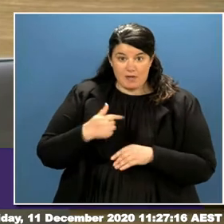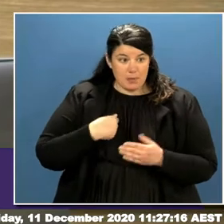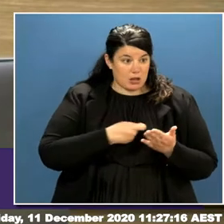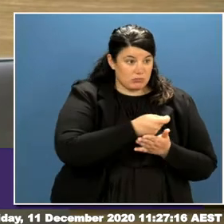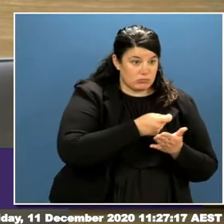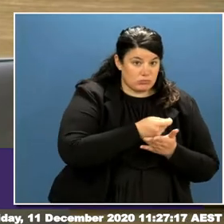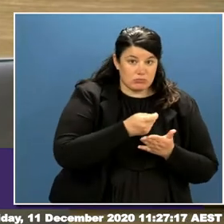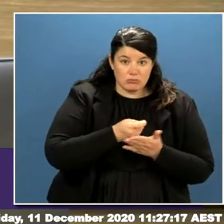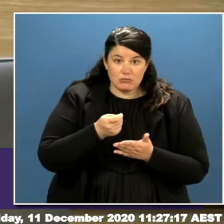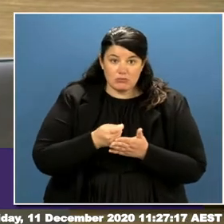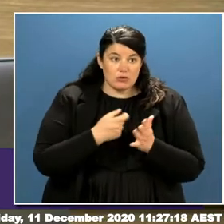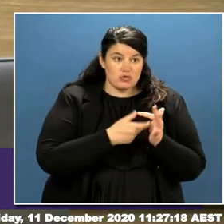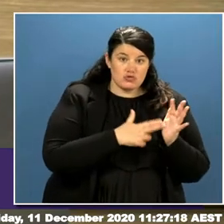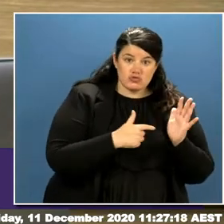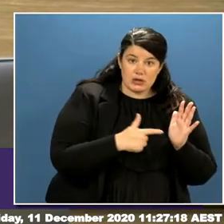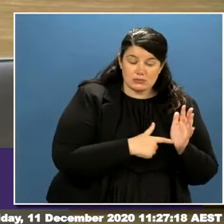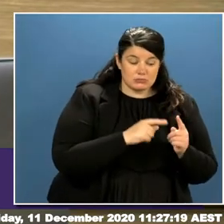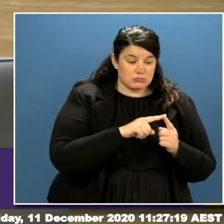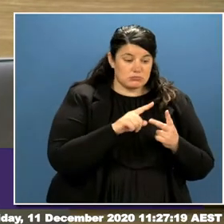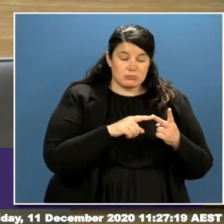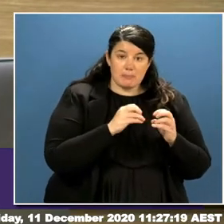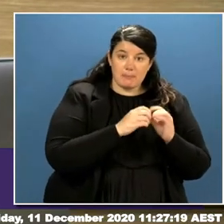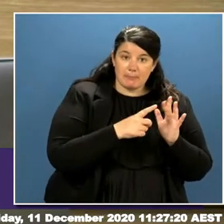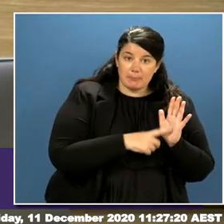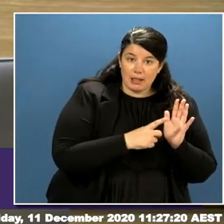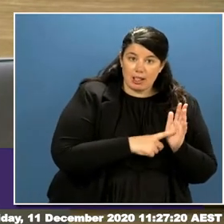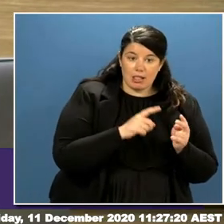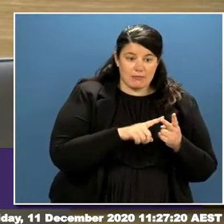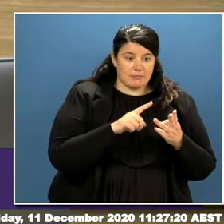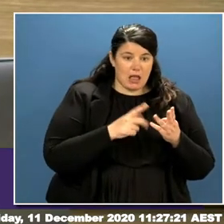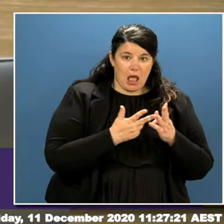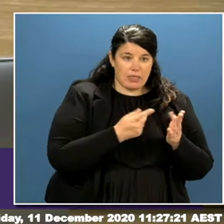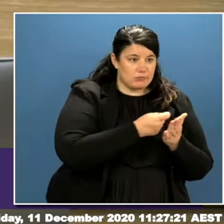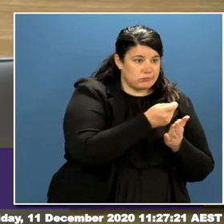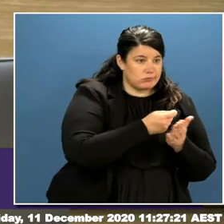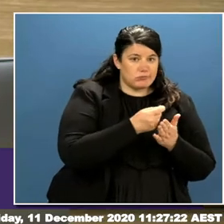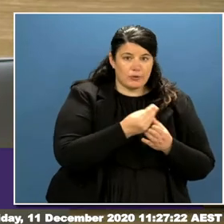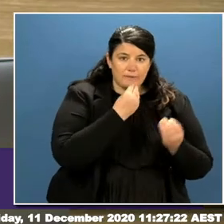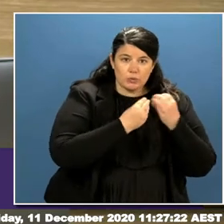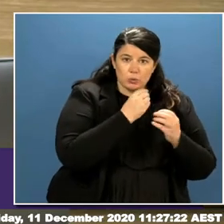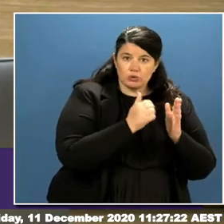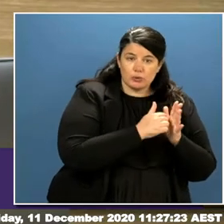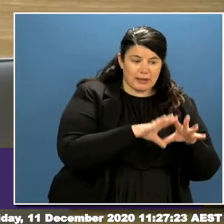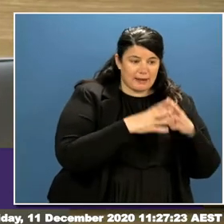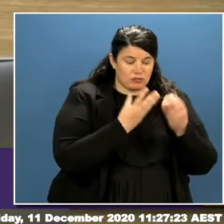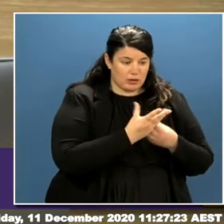such as rent or mortgage repayments, bills, and other essential groceries or personal items.